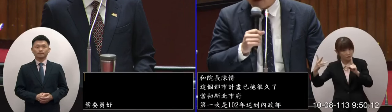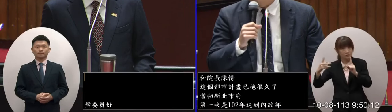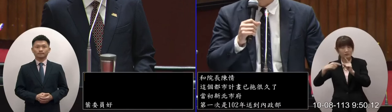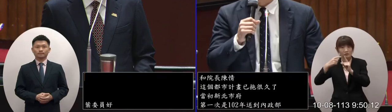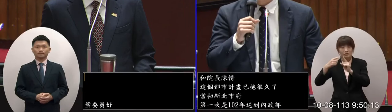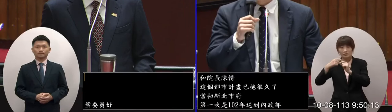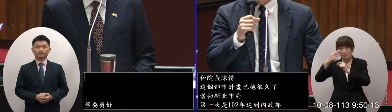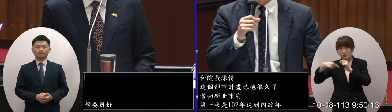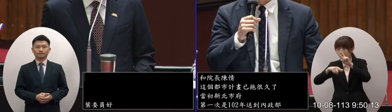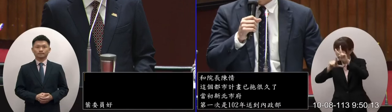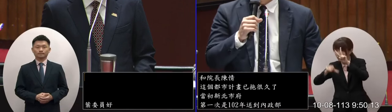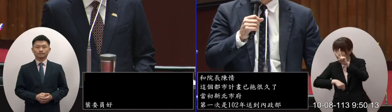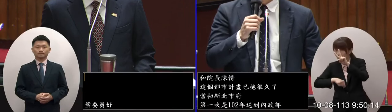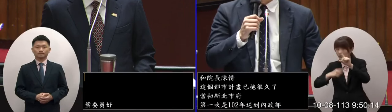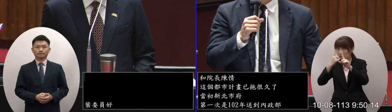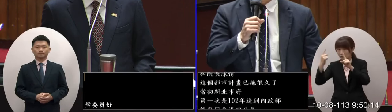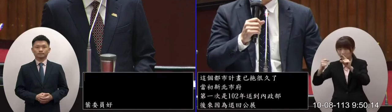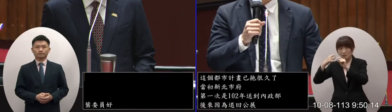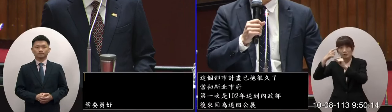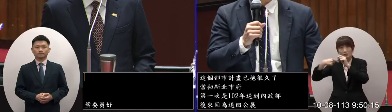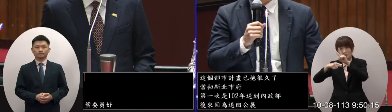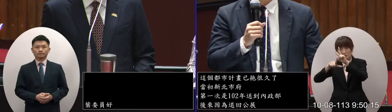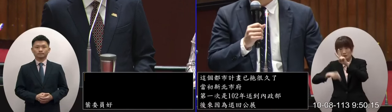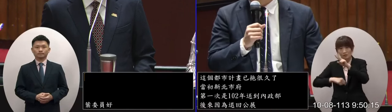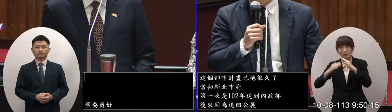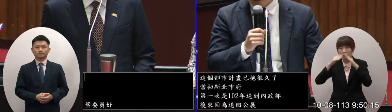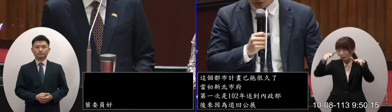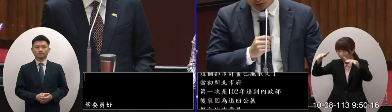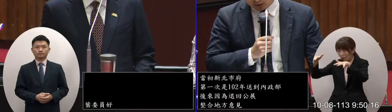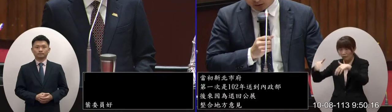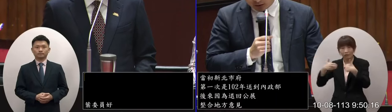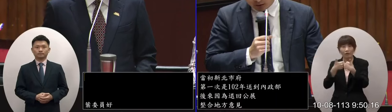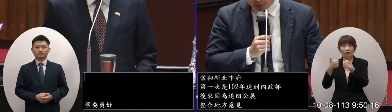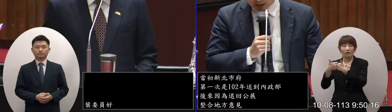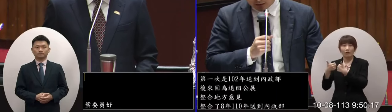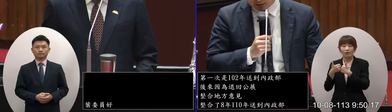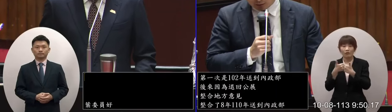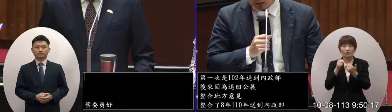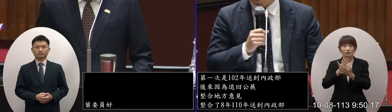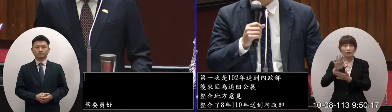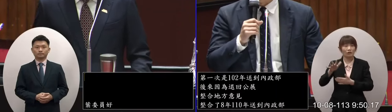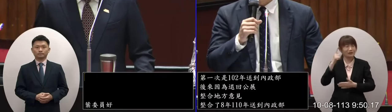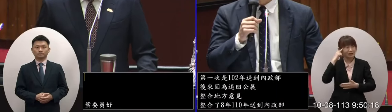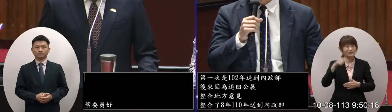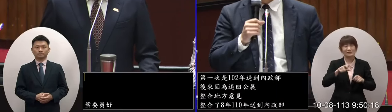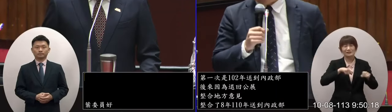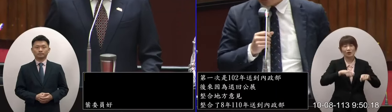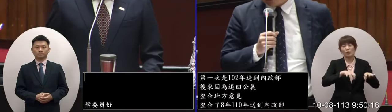held the first city committee task force in February 2011. Then because it felt that 8 years was too long , it had to return it